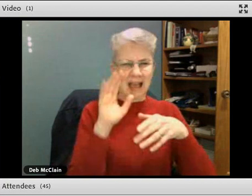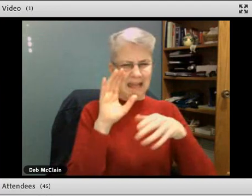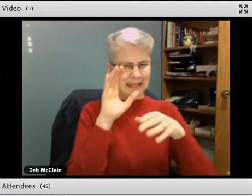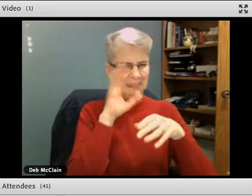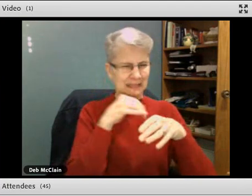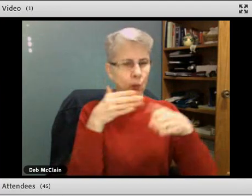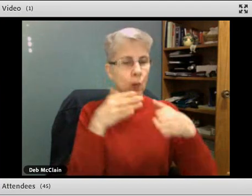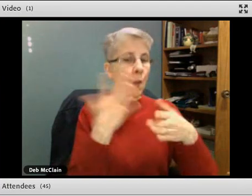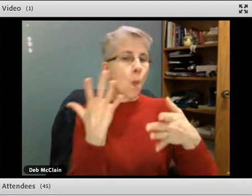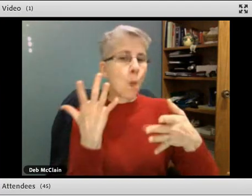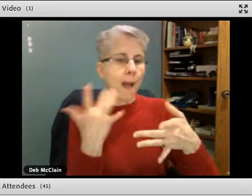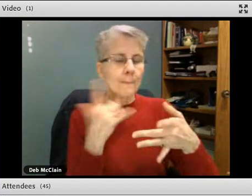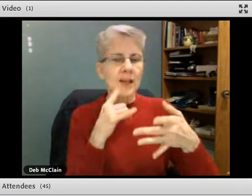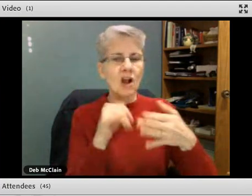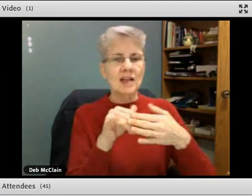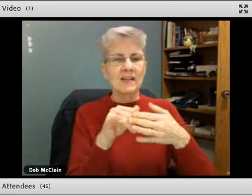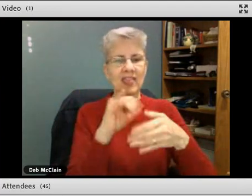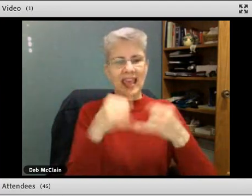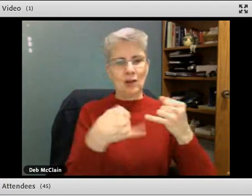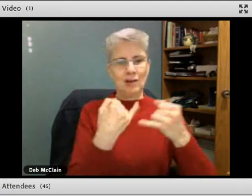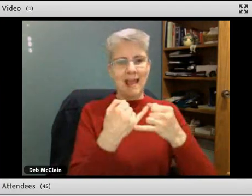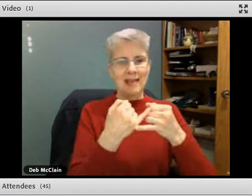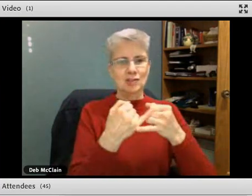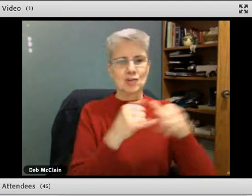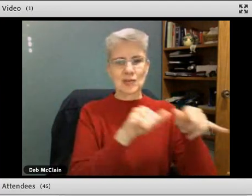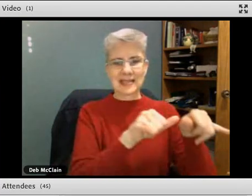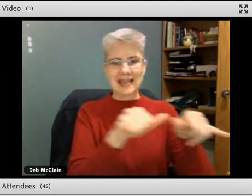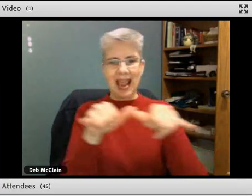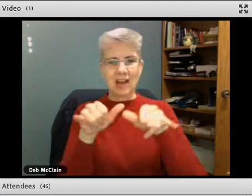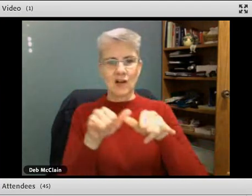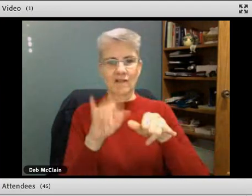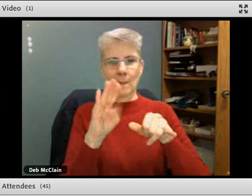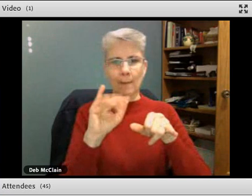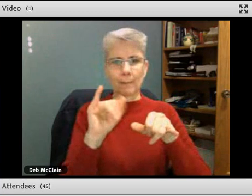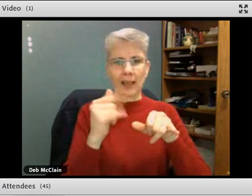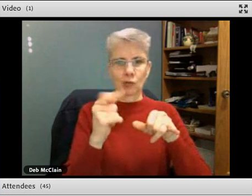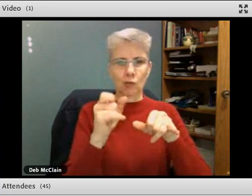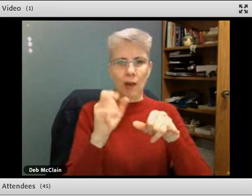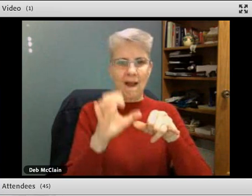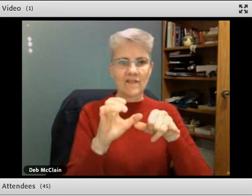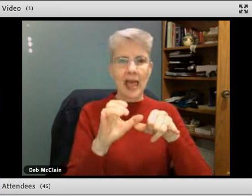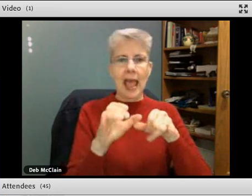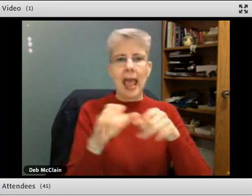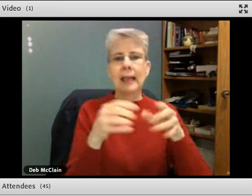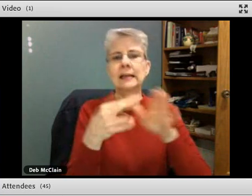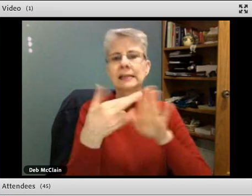the International Standard Bibliographic Description. This is another standard, yet another standard,